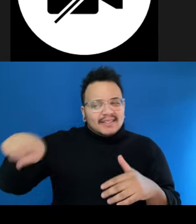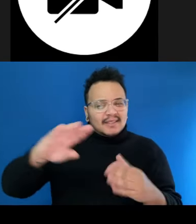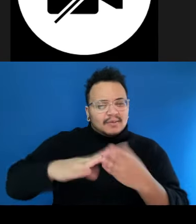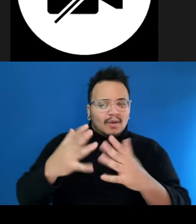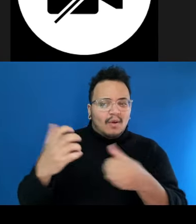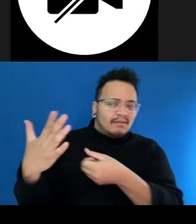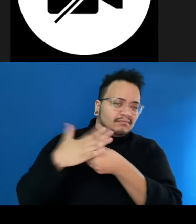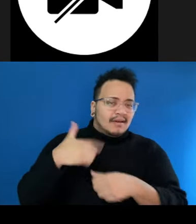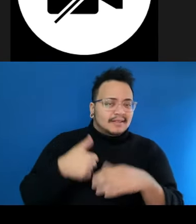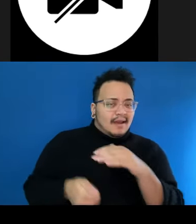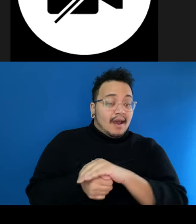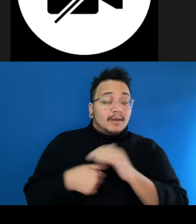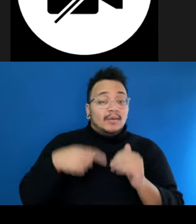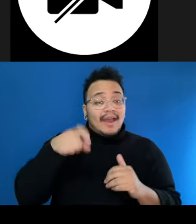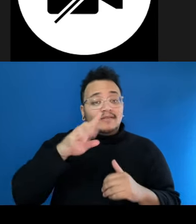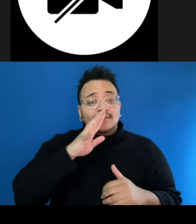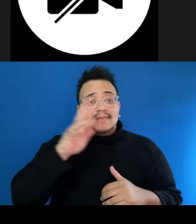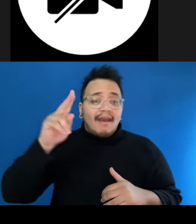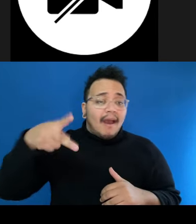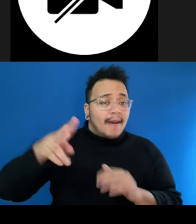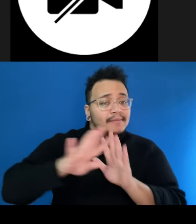"We have to speak up and show up.